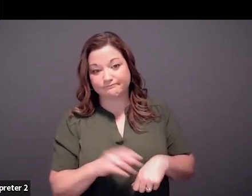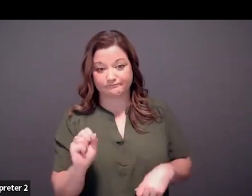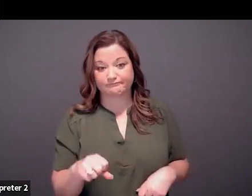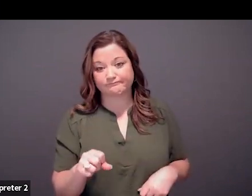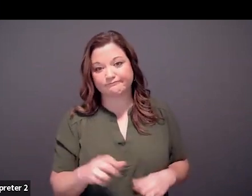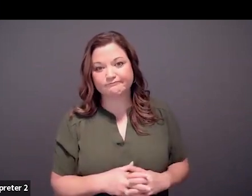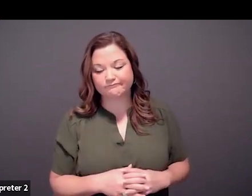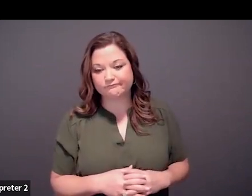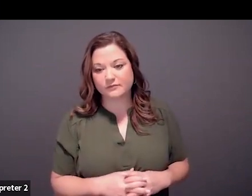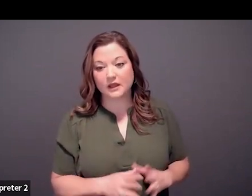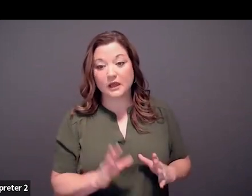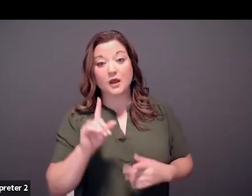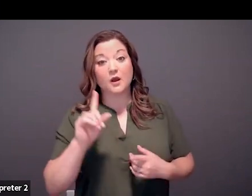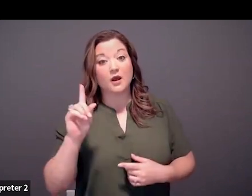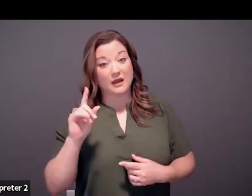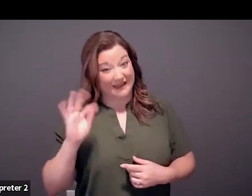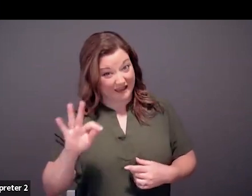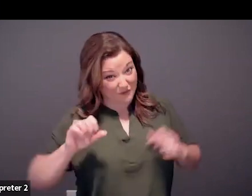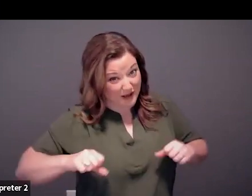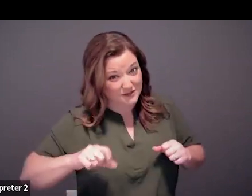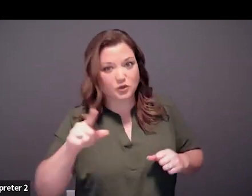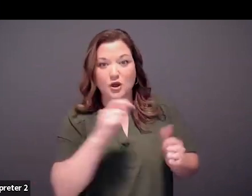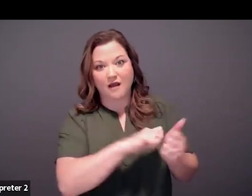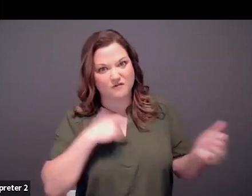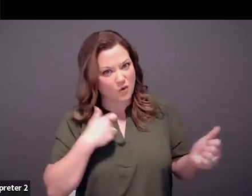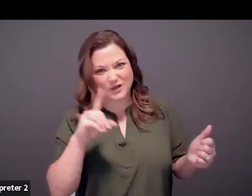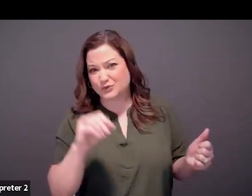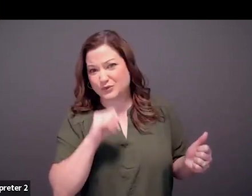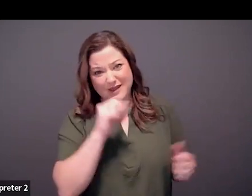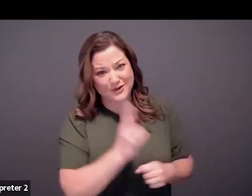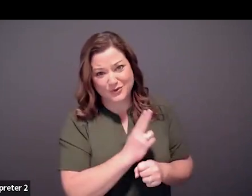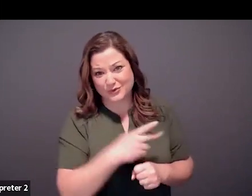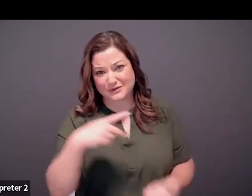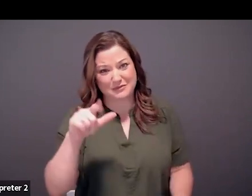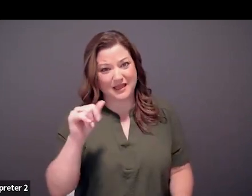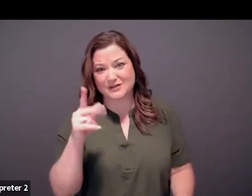Where at all possible, avoid them. Don't use them. Like Gen said, I would reiterate,